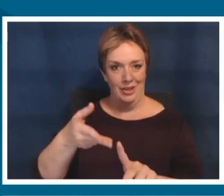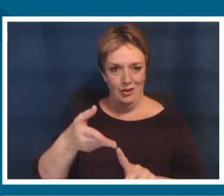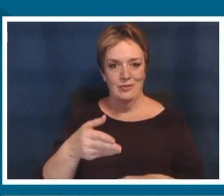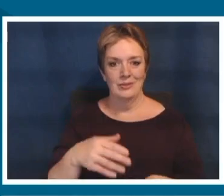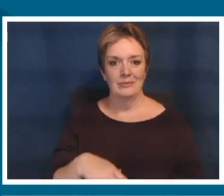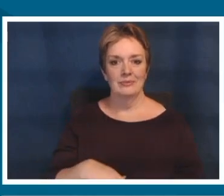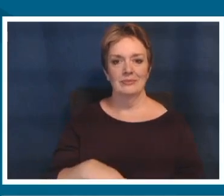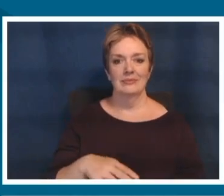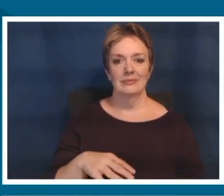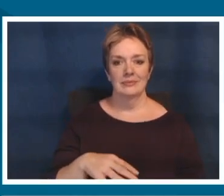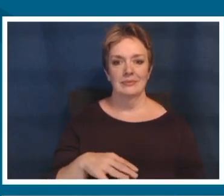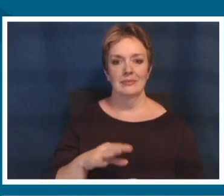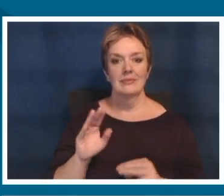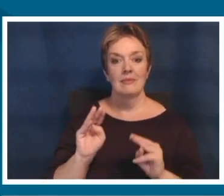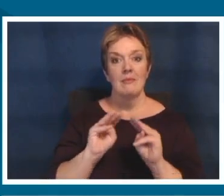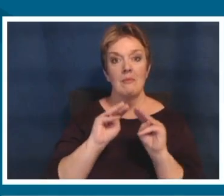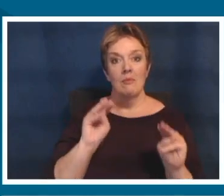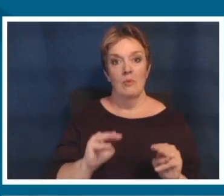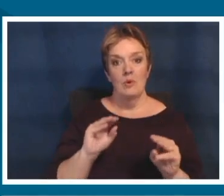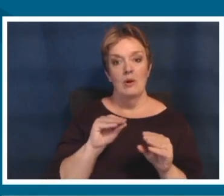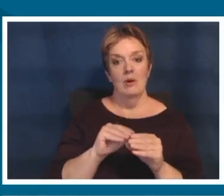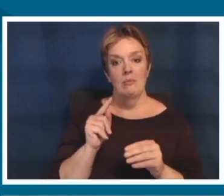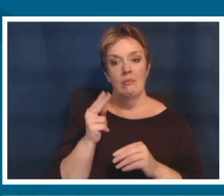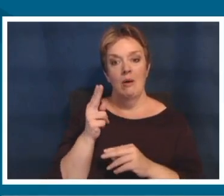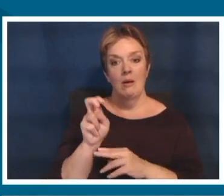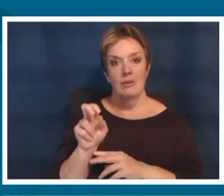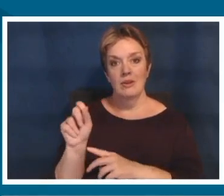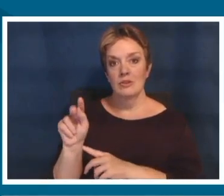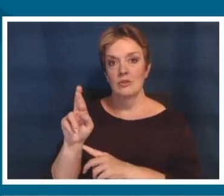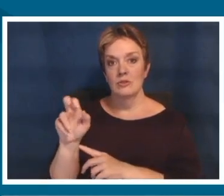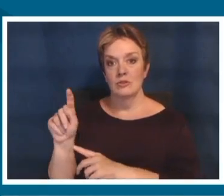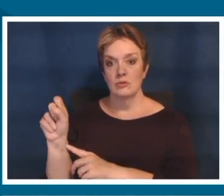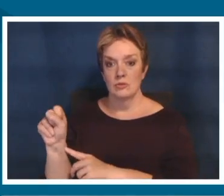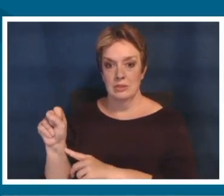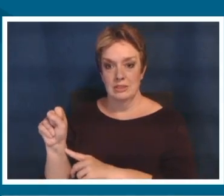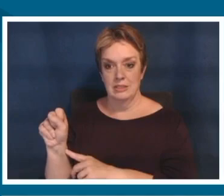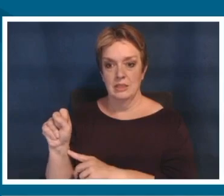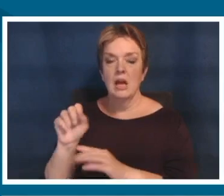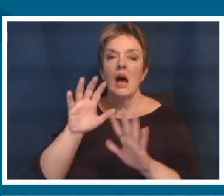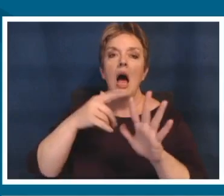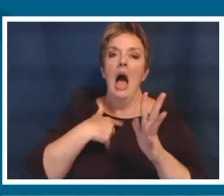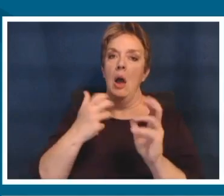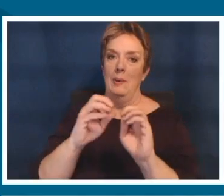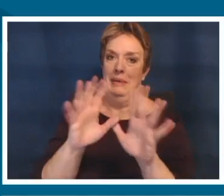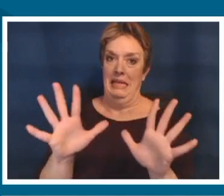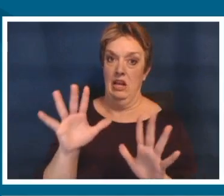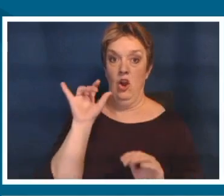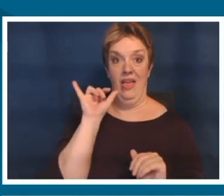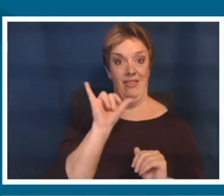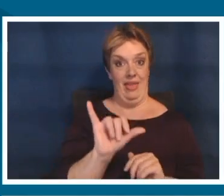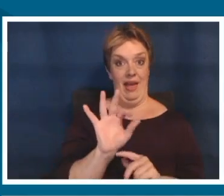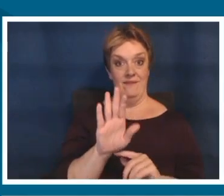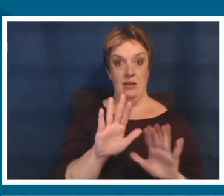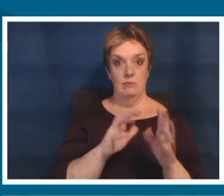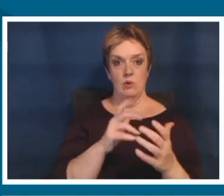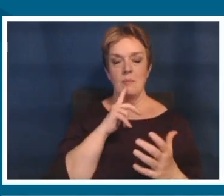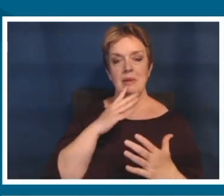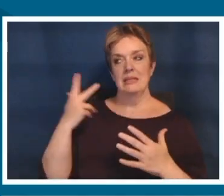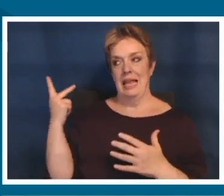clear that it is only and mine and allison's not the museums um